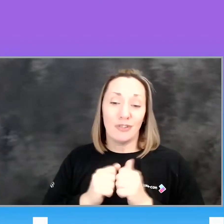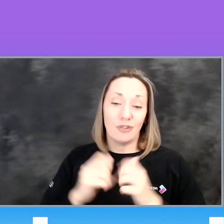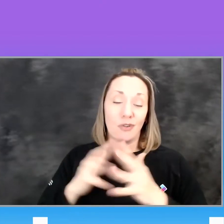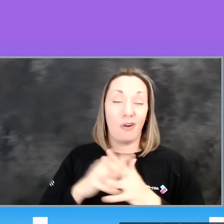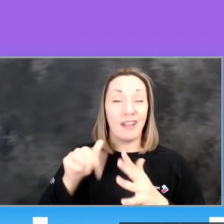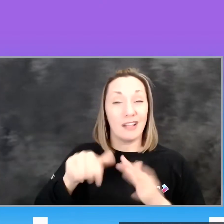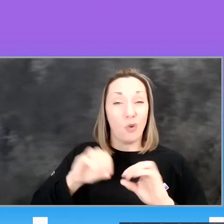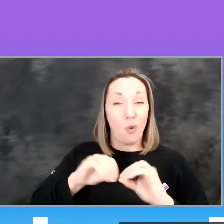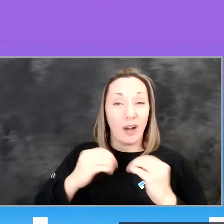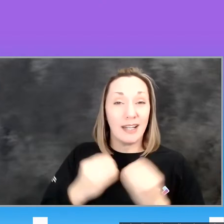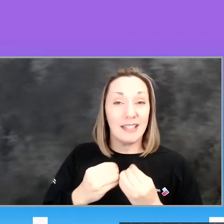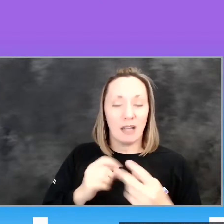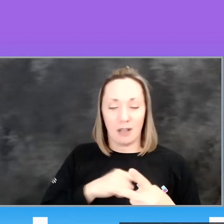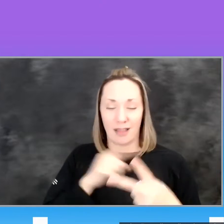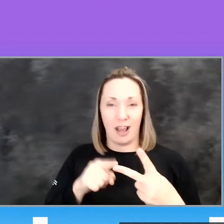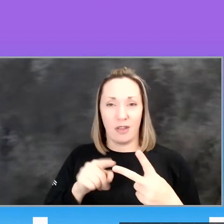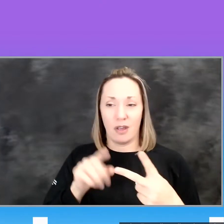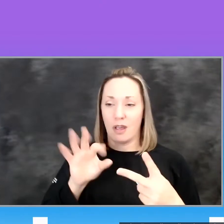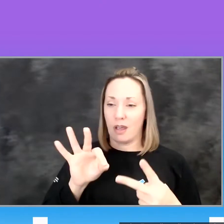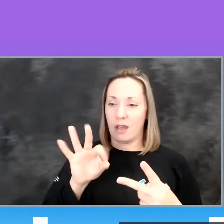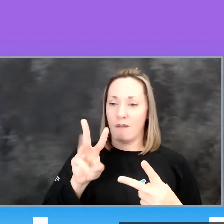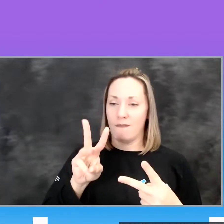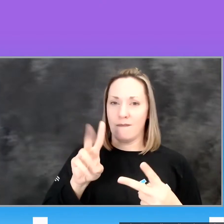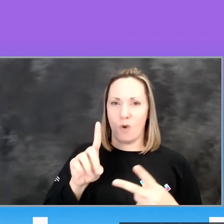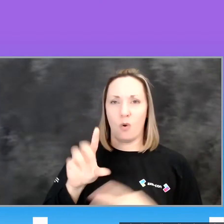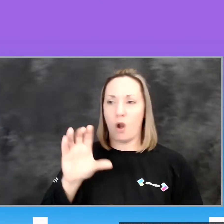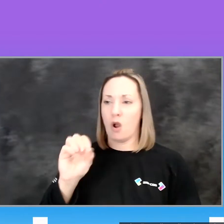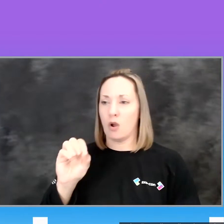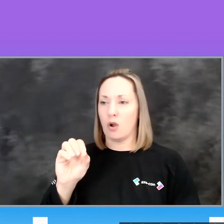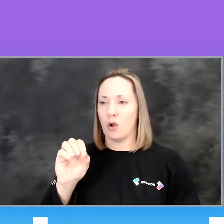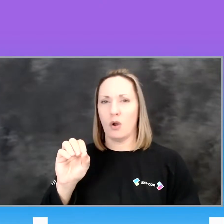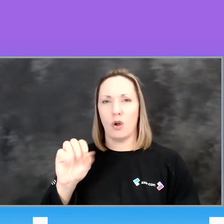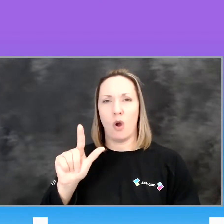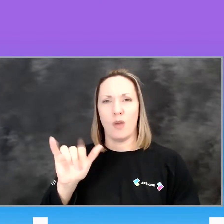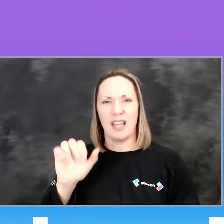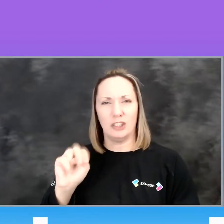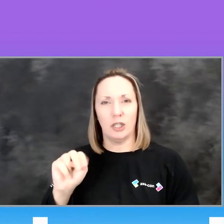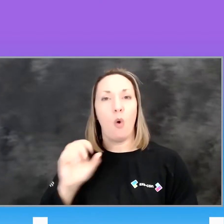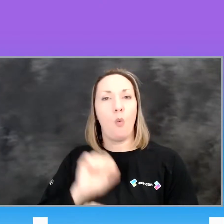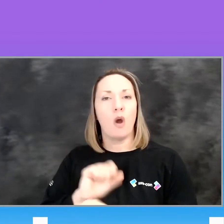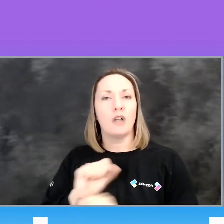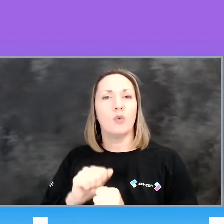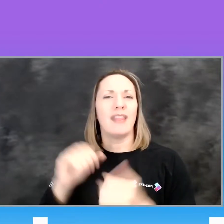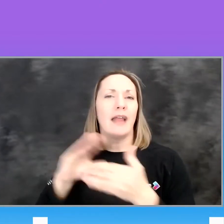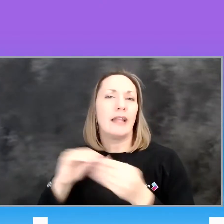this organization. The other one, the 1 in 4 coalition works